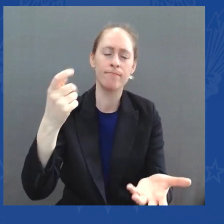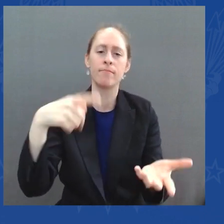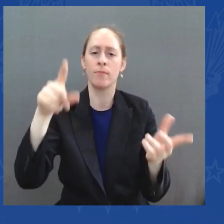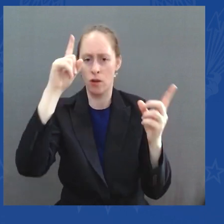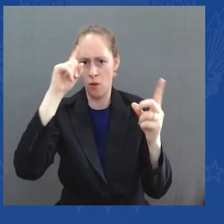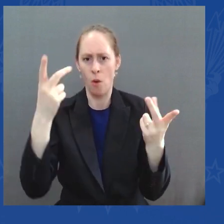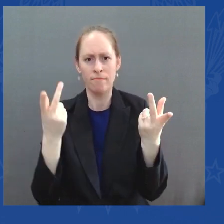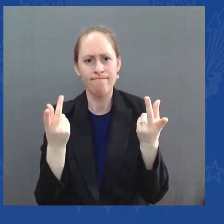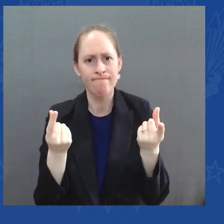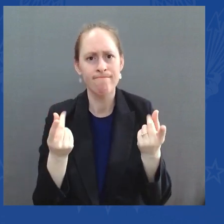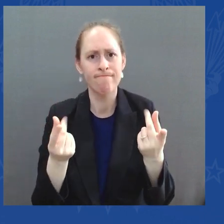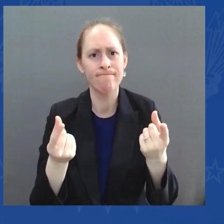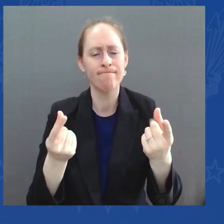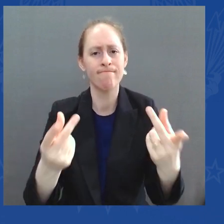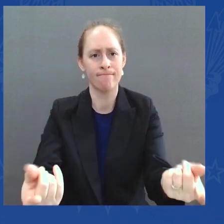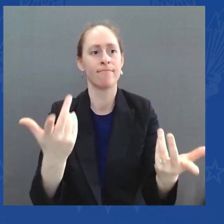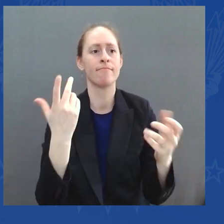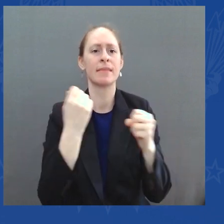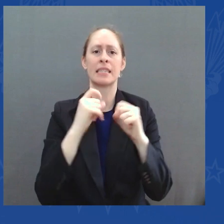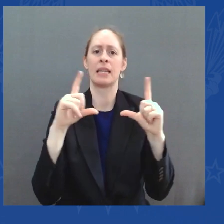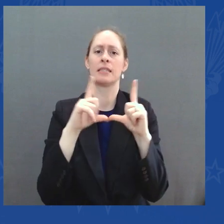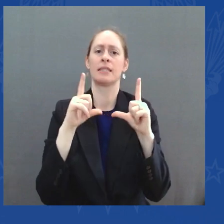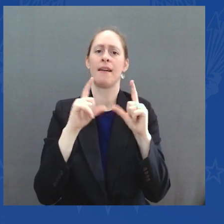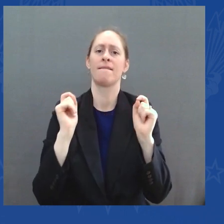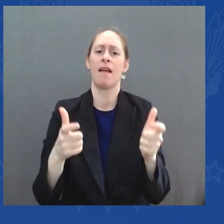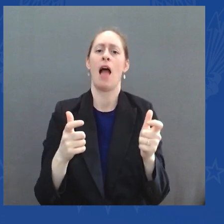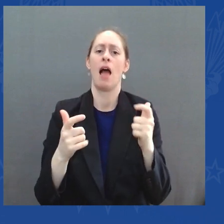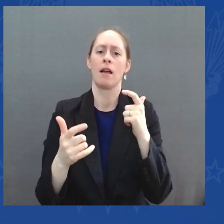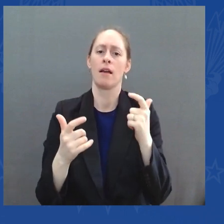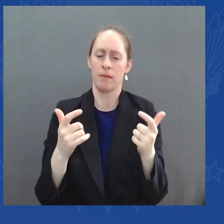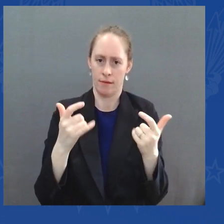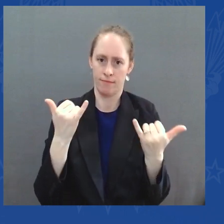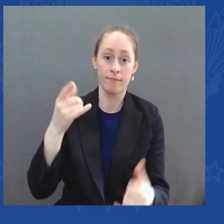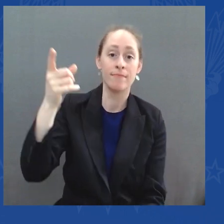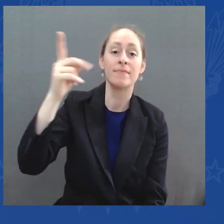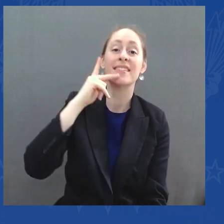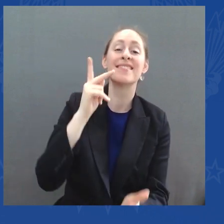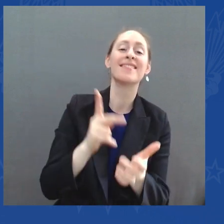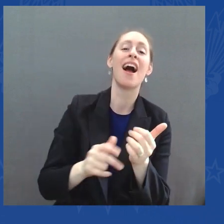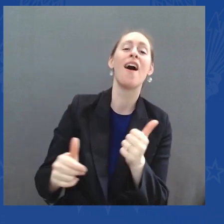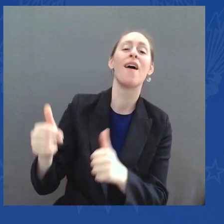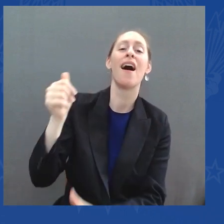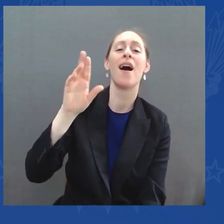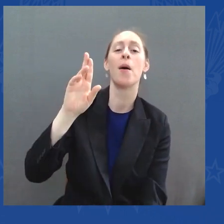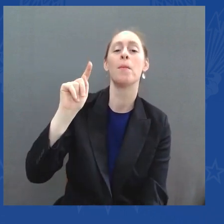And I'm proud to report: Because of Pete and others, so far in 2022, we're issuing CDLs at double the rate of last year --